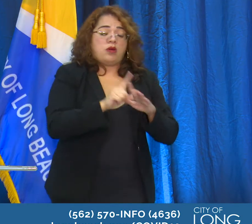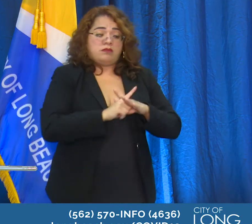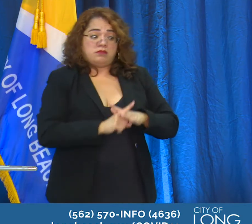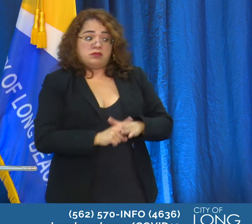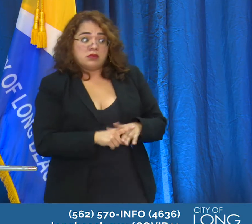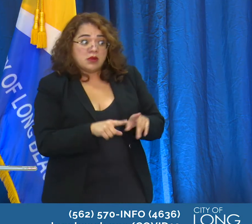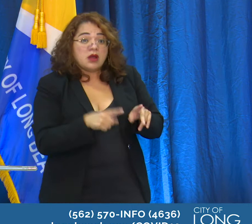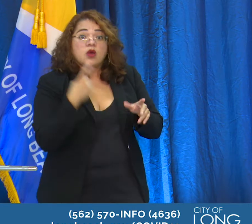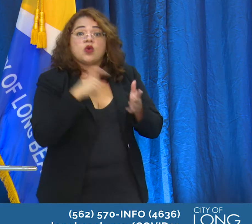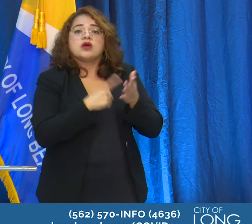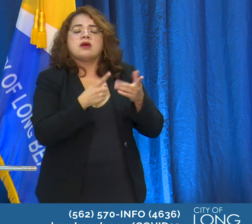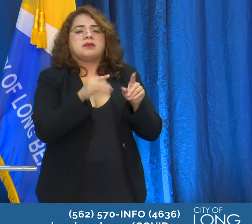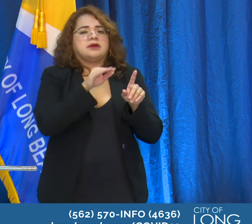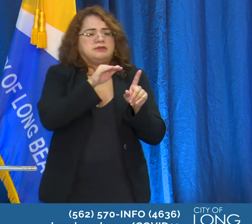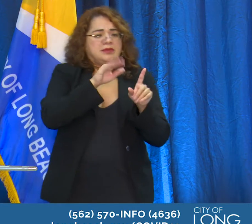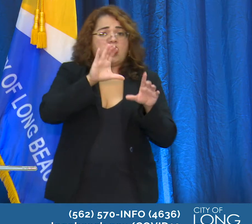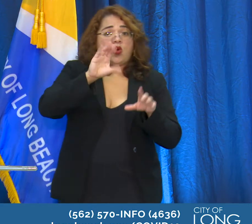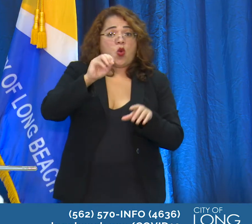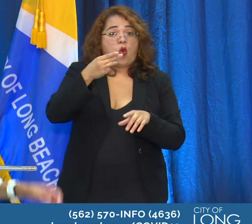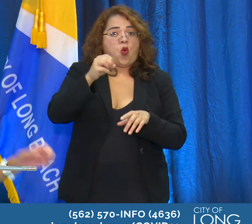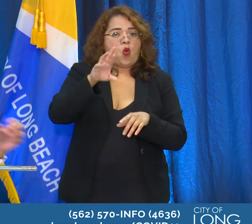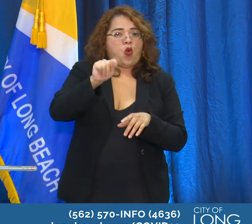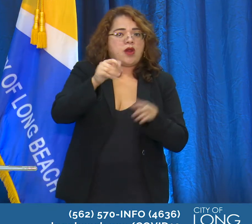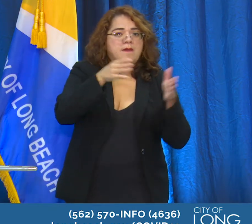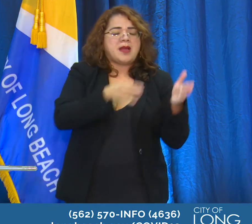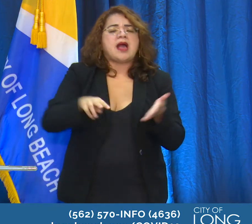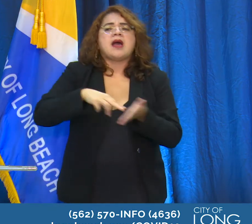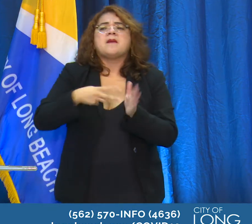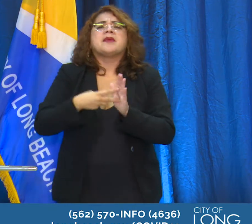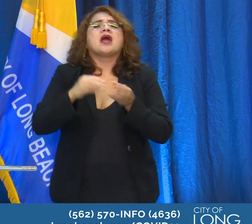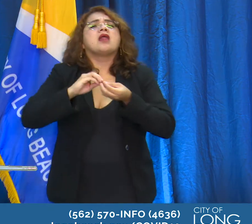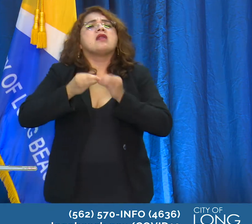When we talk about a cohorting plan that means that you keep a certain number of students